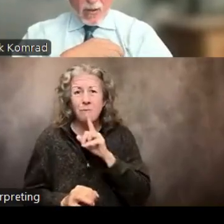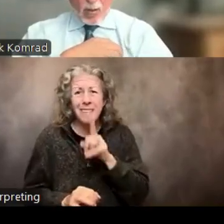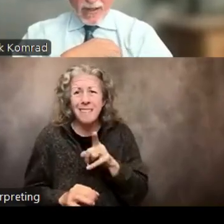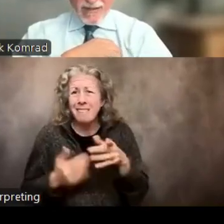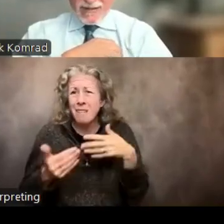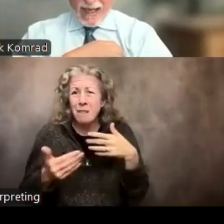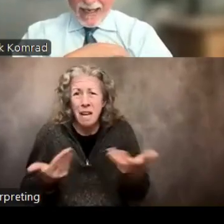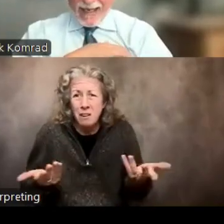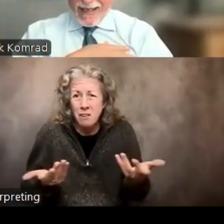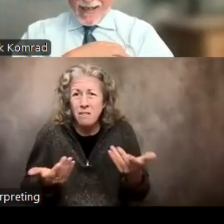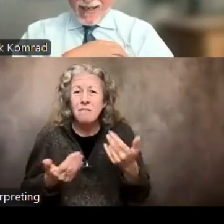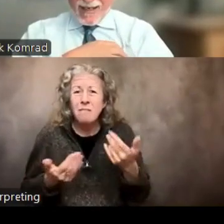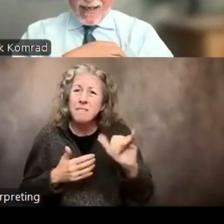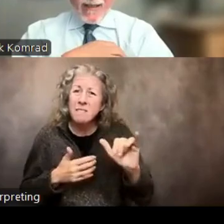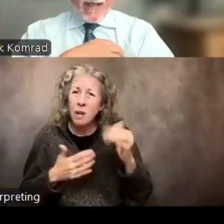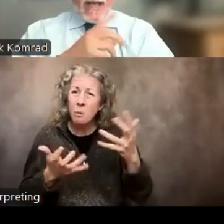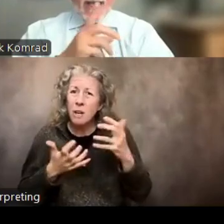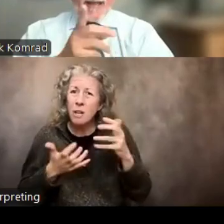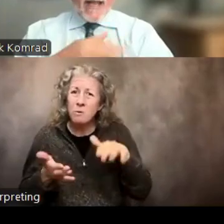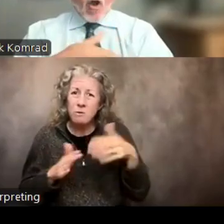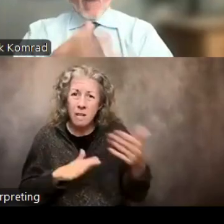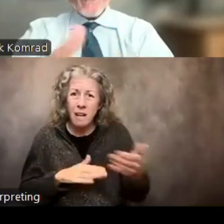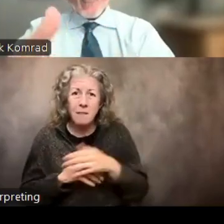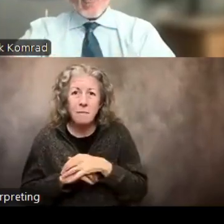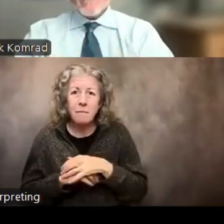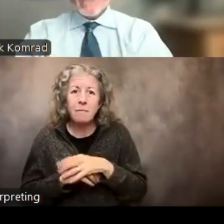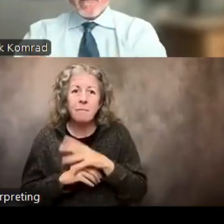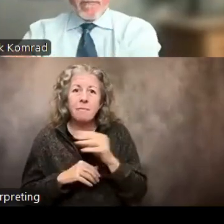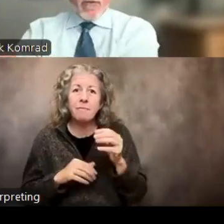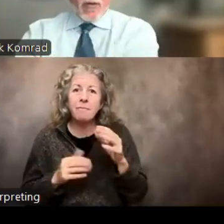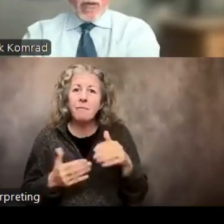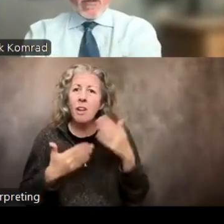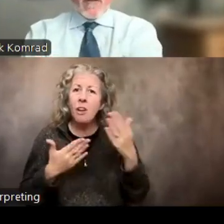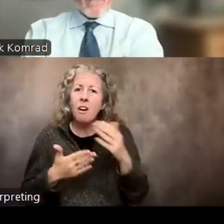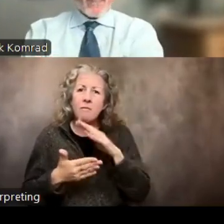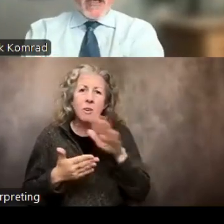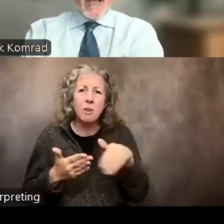wanted to die, and they offered all of these people free